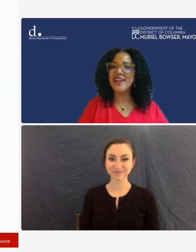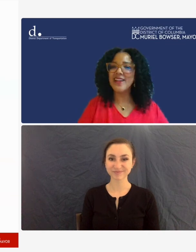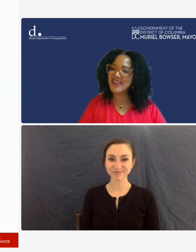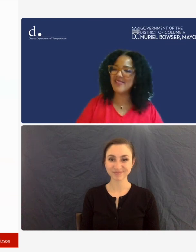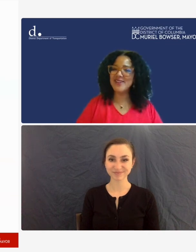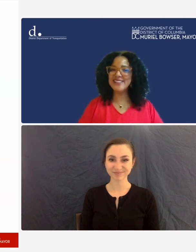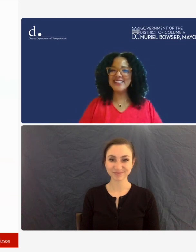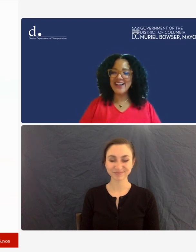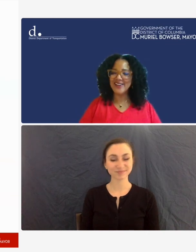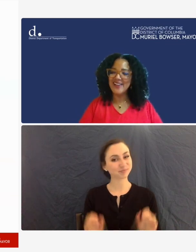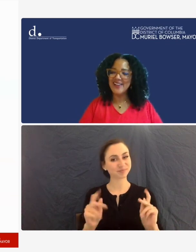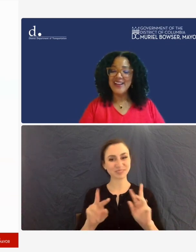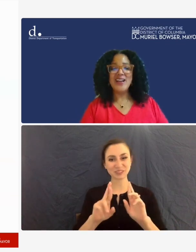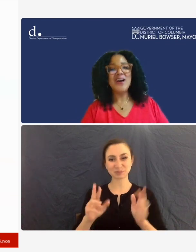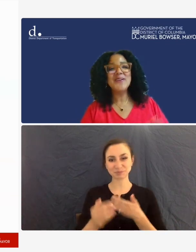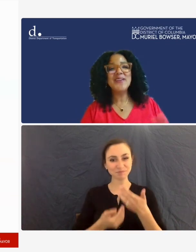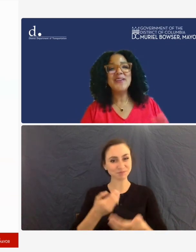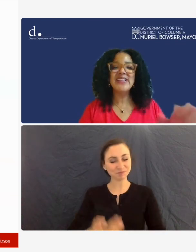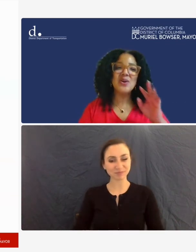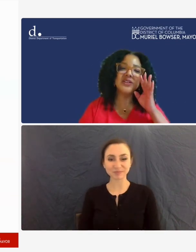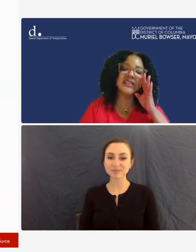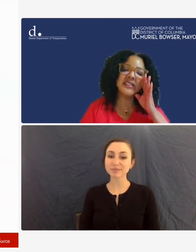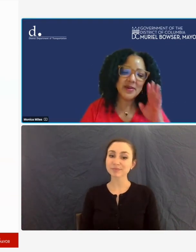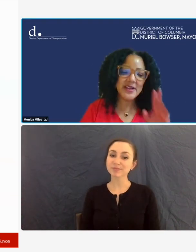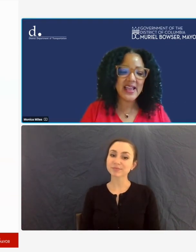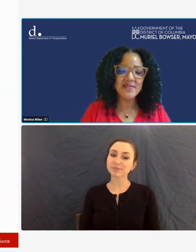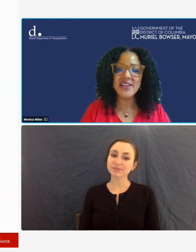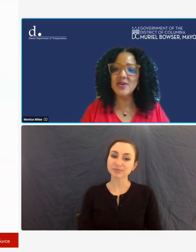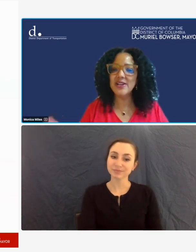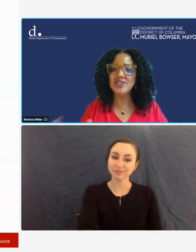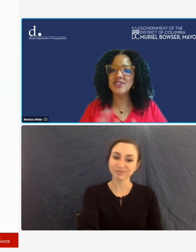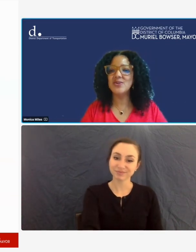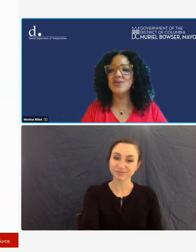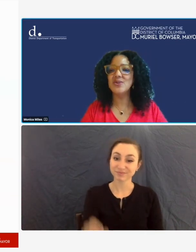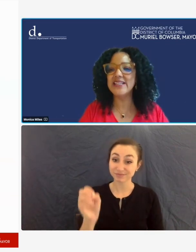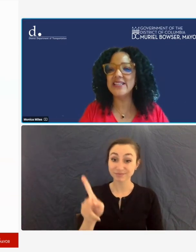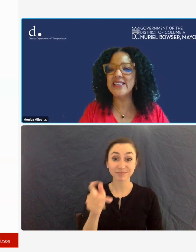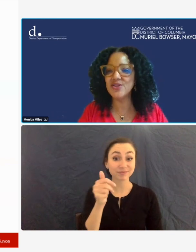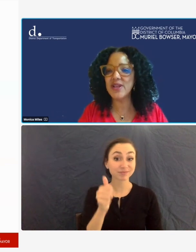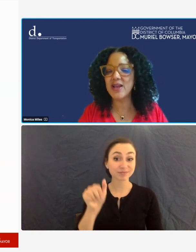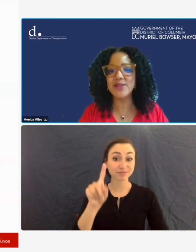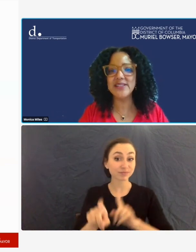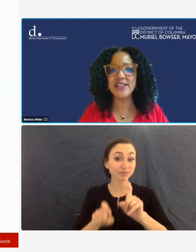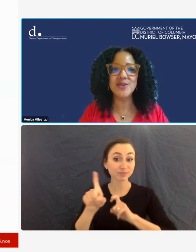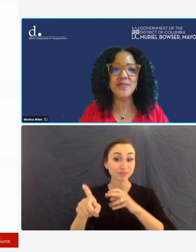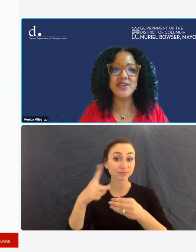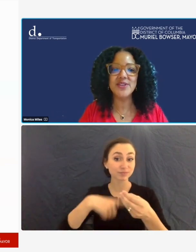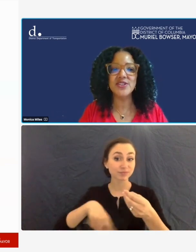okay we're good to go okay so does anybody have any questions on the national compensation matrix